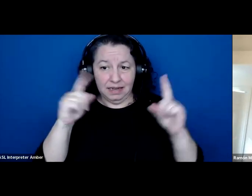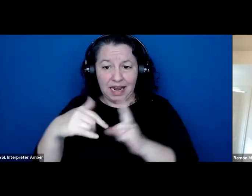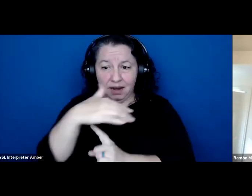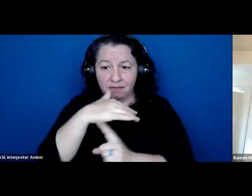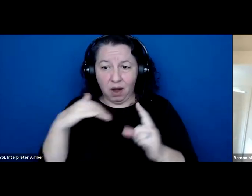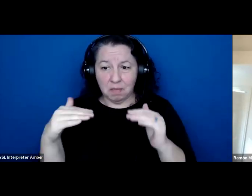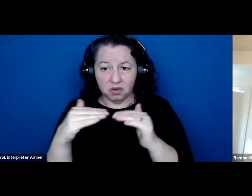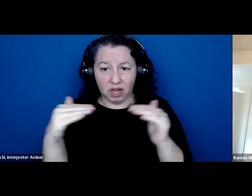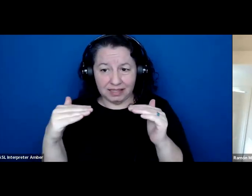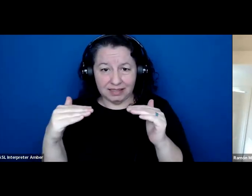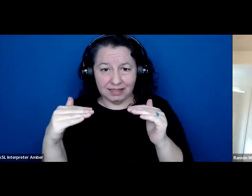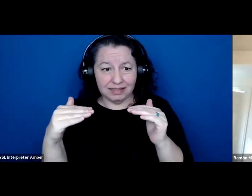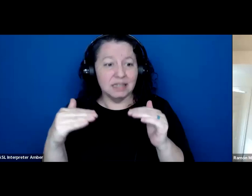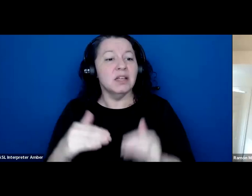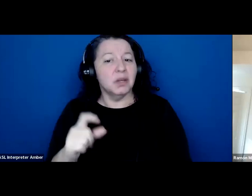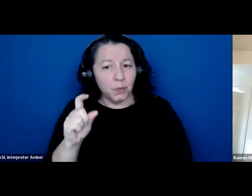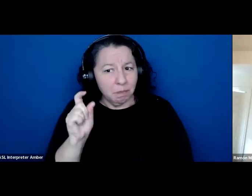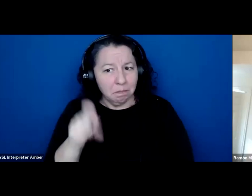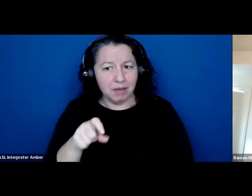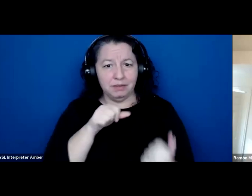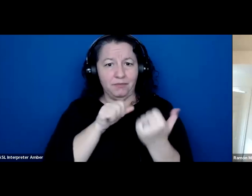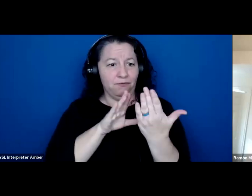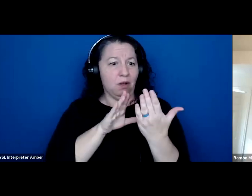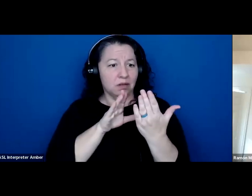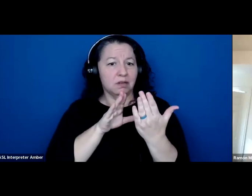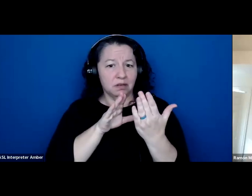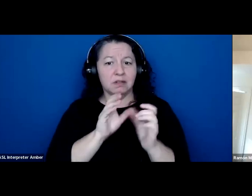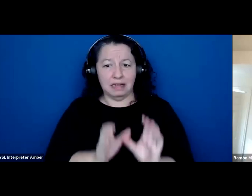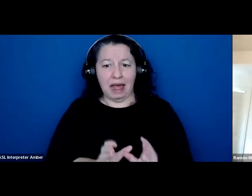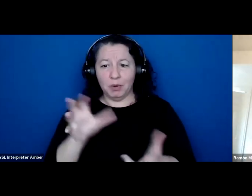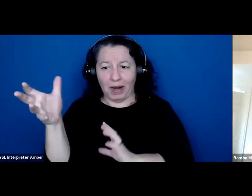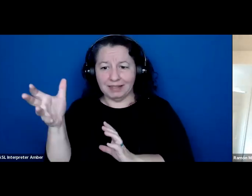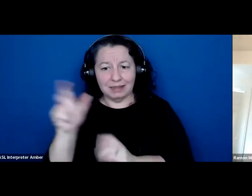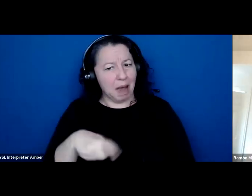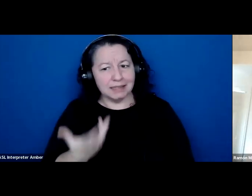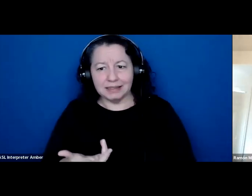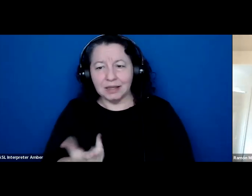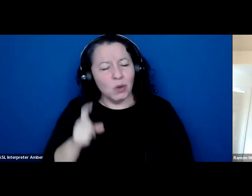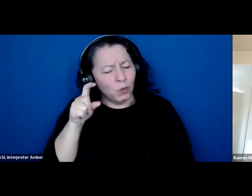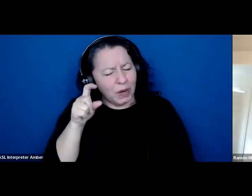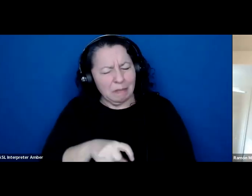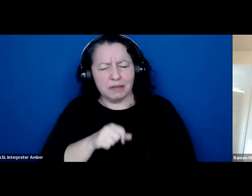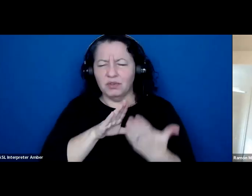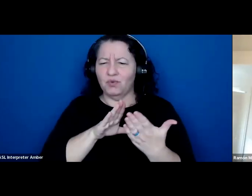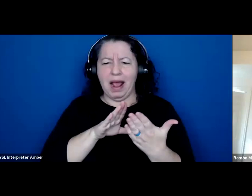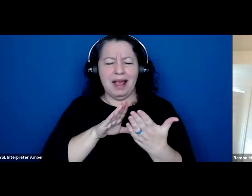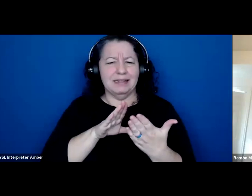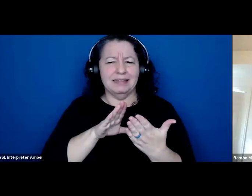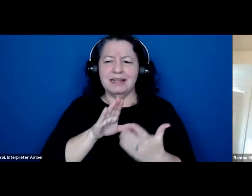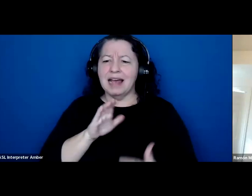we have to confront the climate crisis, Then we must address militarization. Today we see U.S.